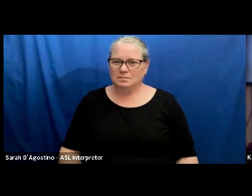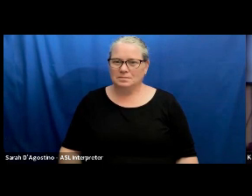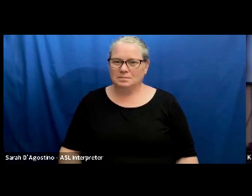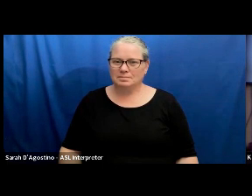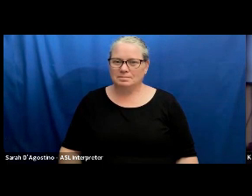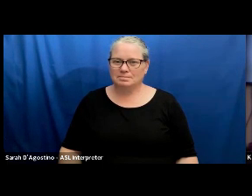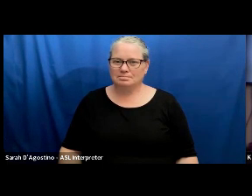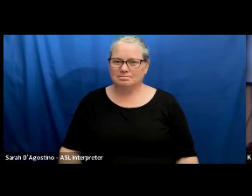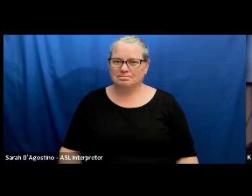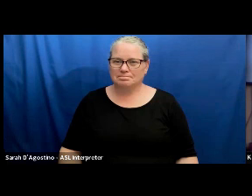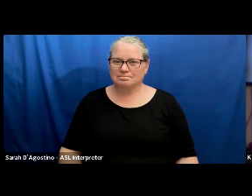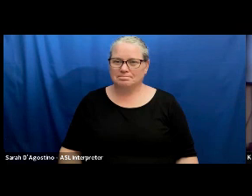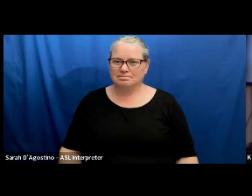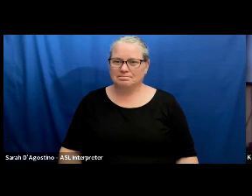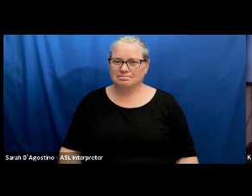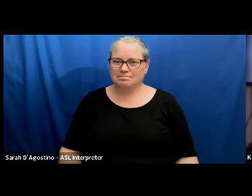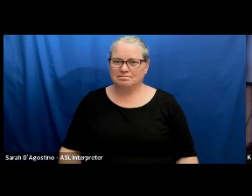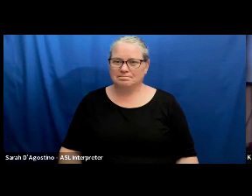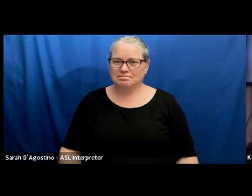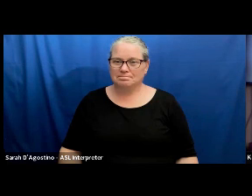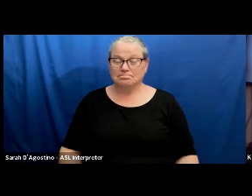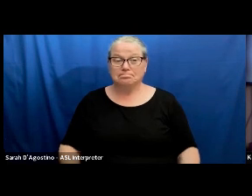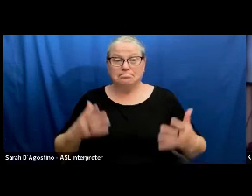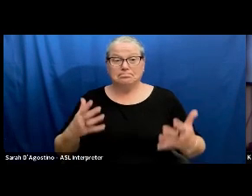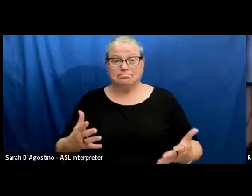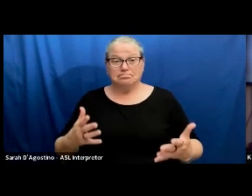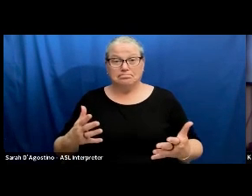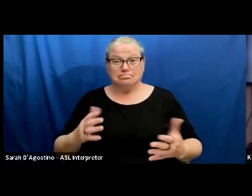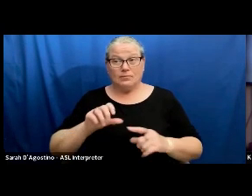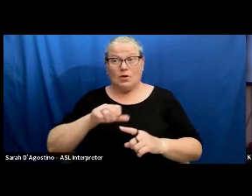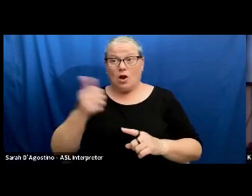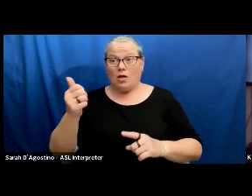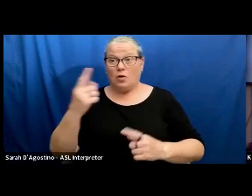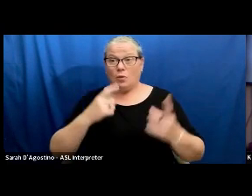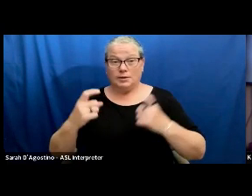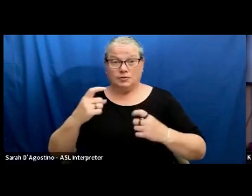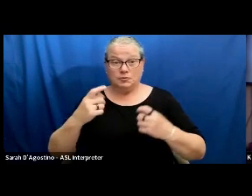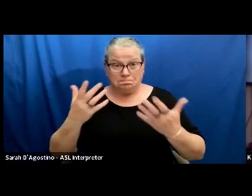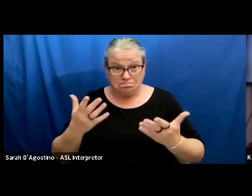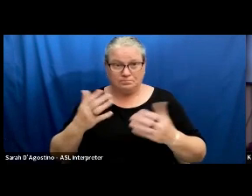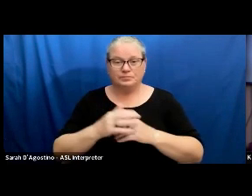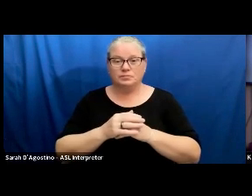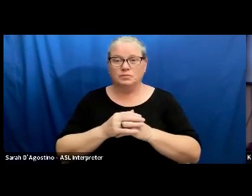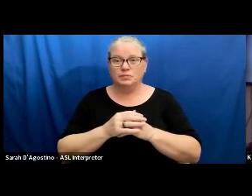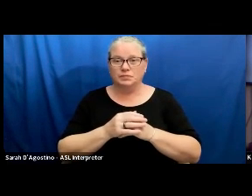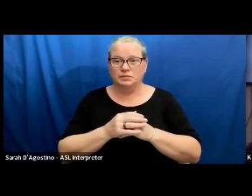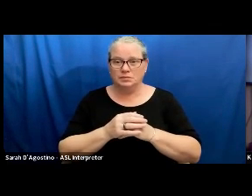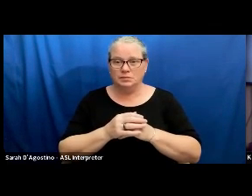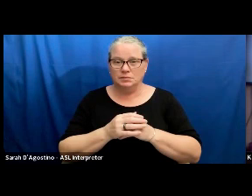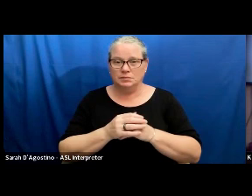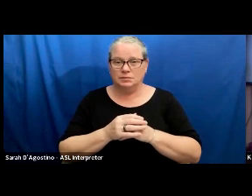well i don't know if there are any other questions i also want to give um kathy and bonnie an